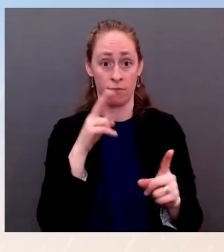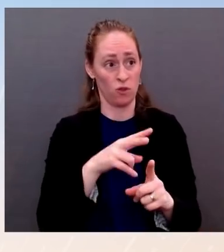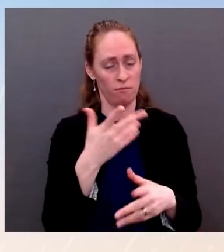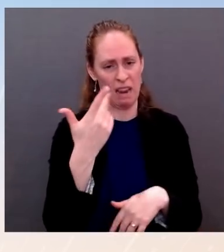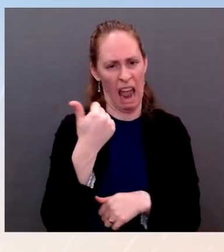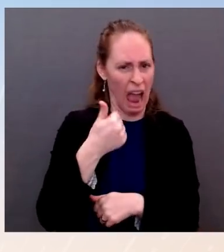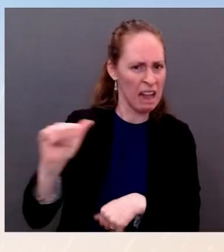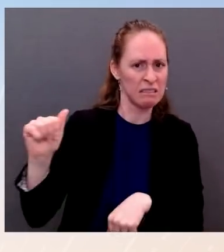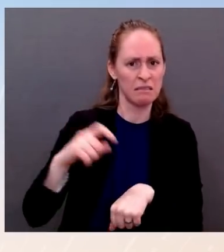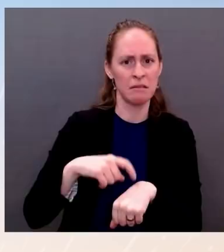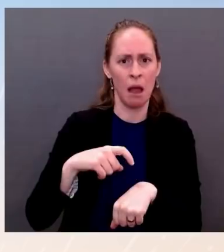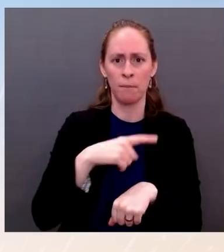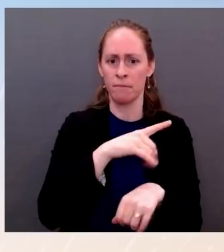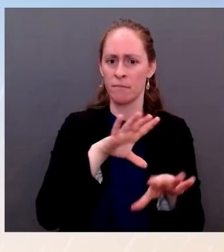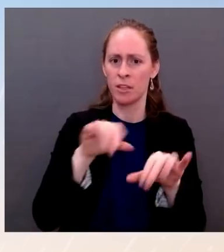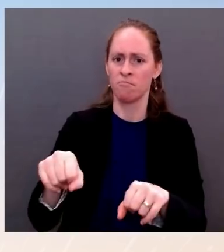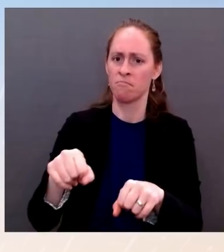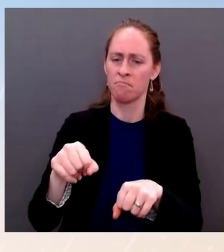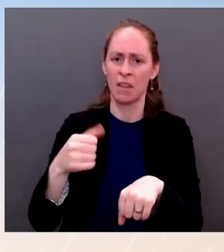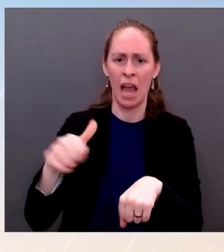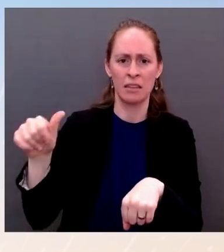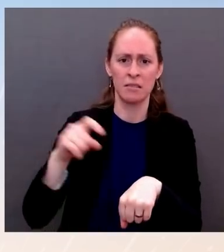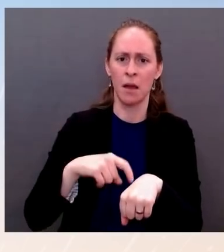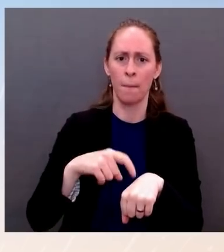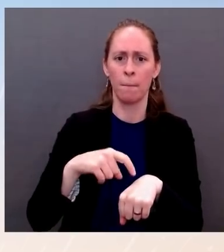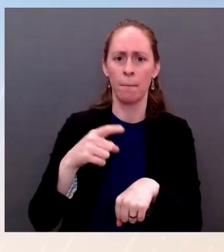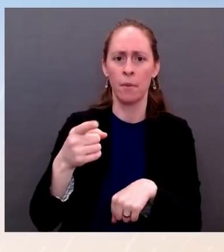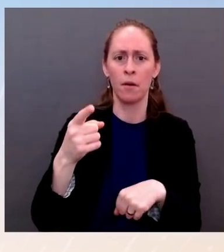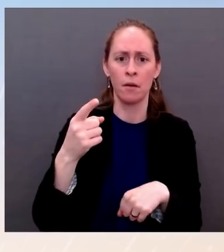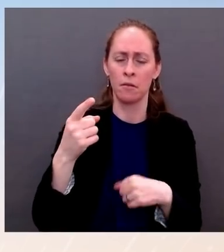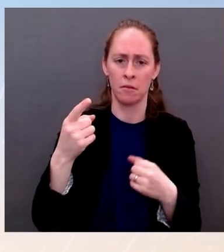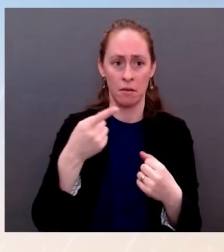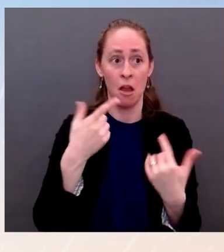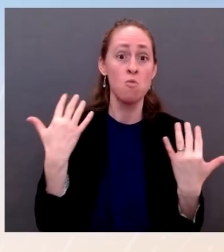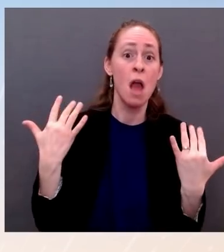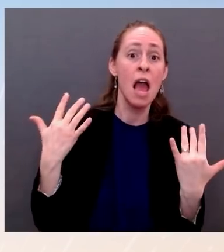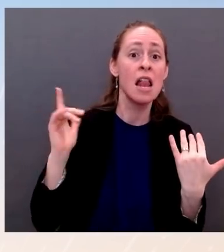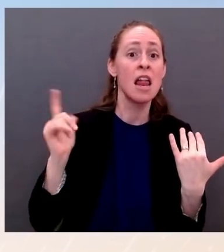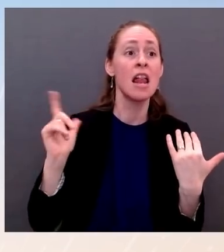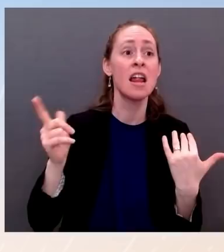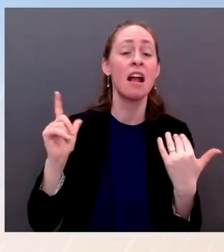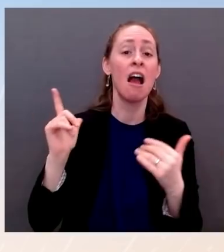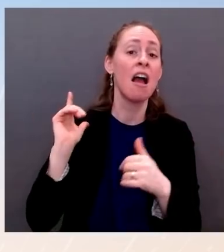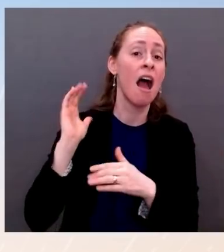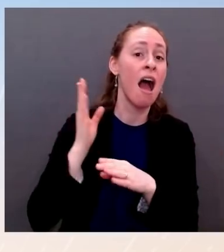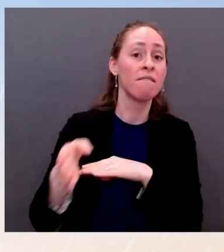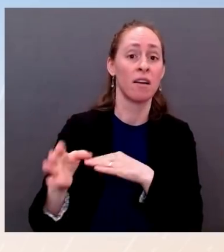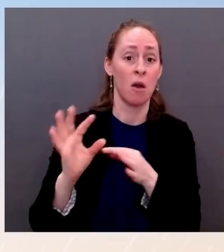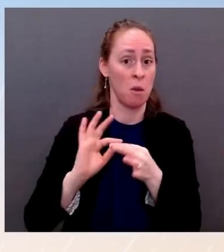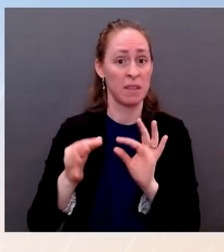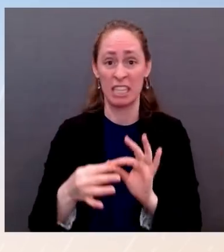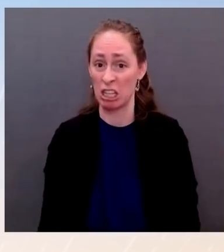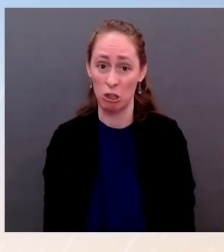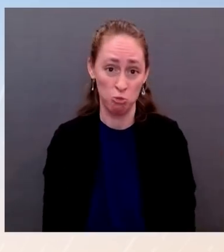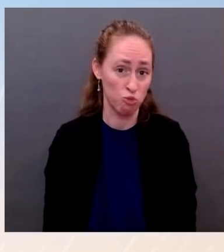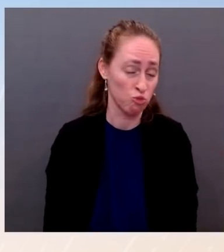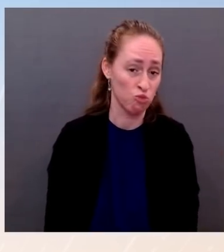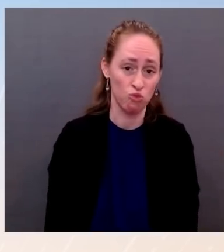is only growing in terms of its robustness -- so that I can stand here and say that is a very, very distinct possibility.